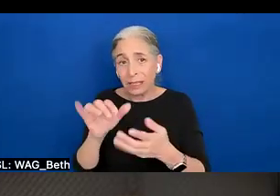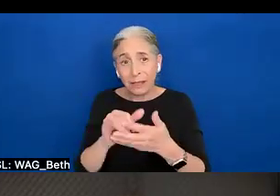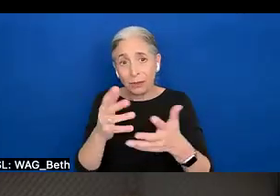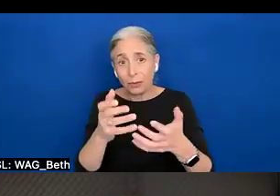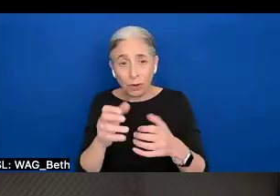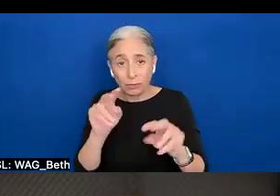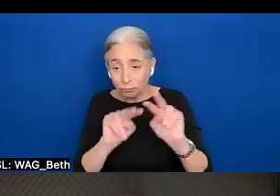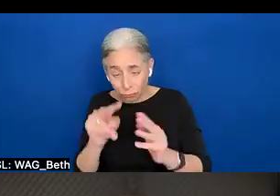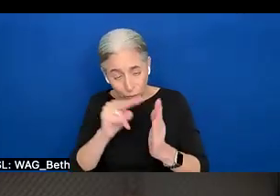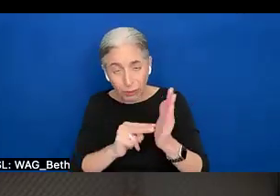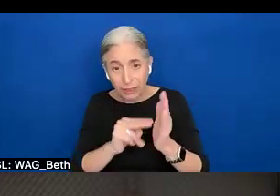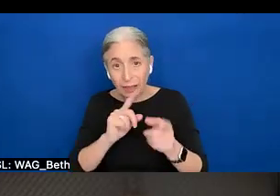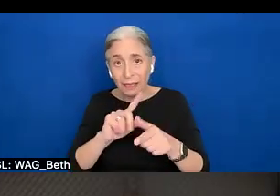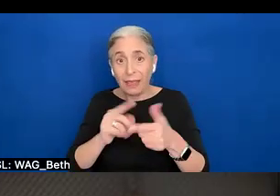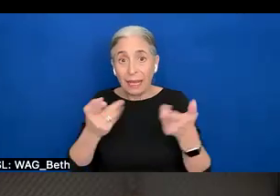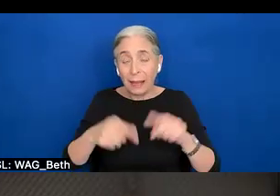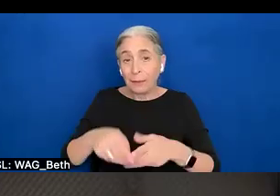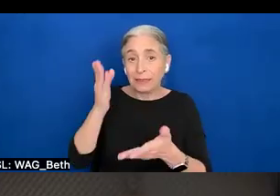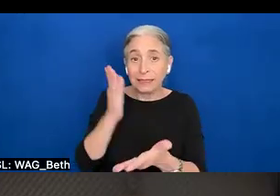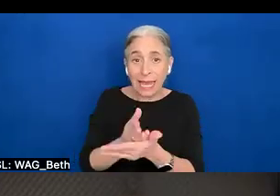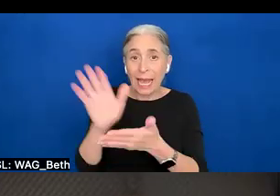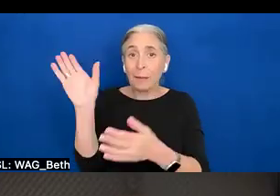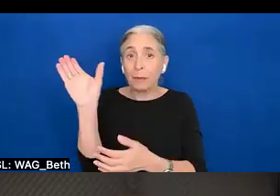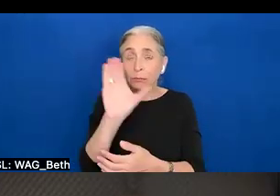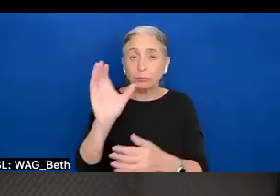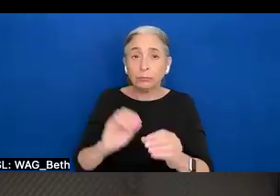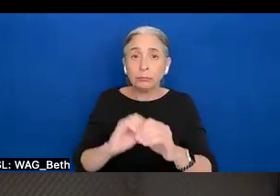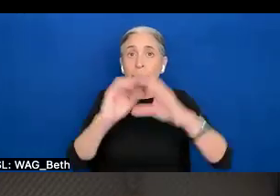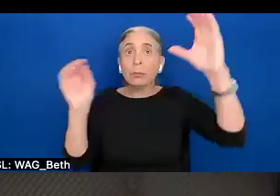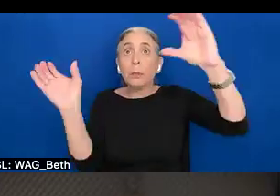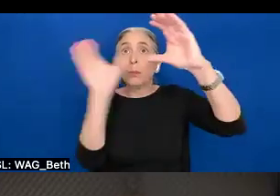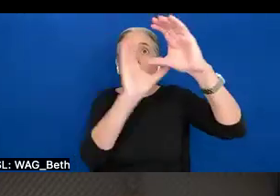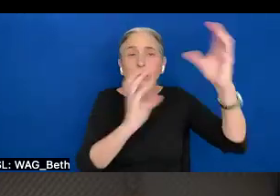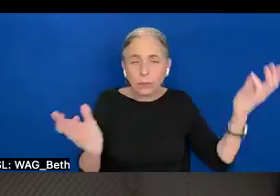And then you stop your browsing when you have found the content that is interesting to you.